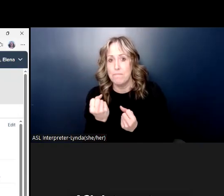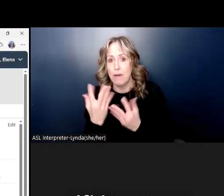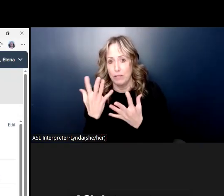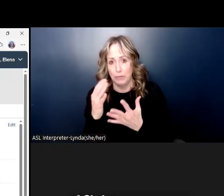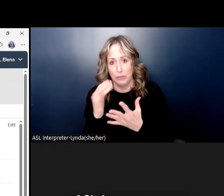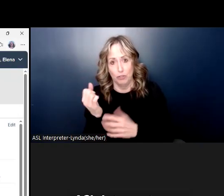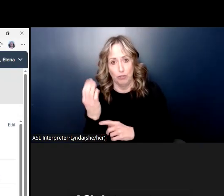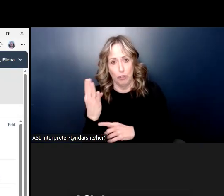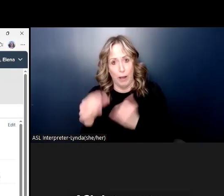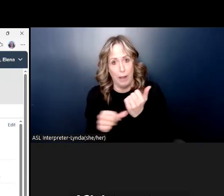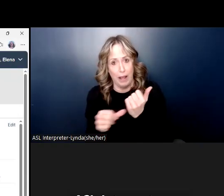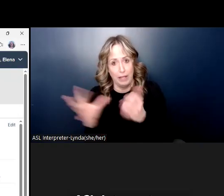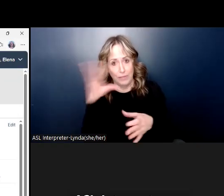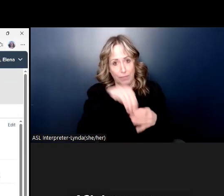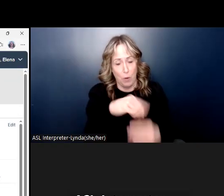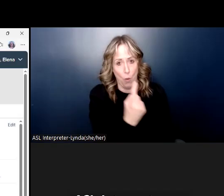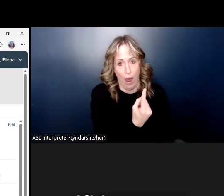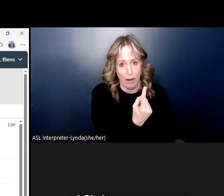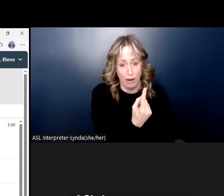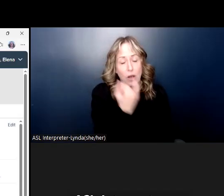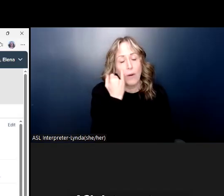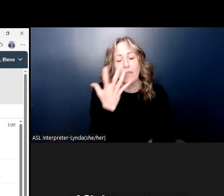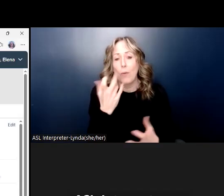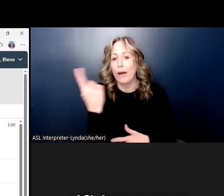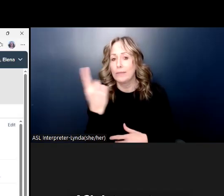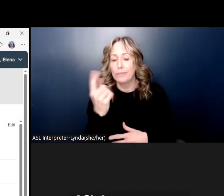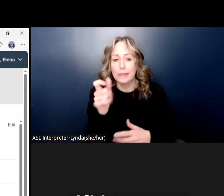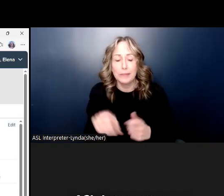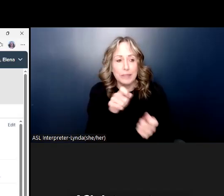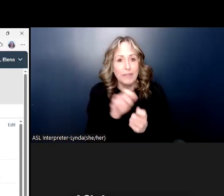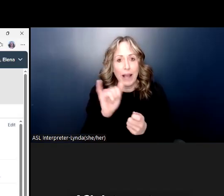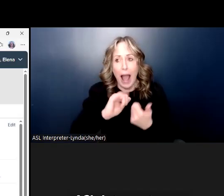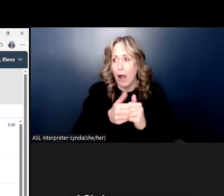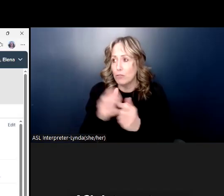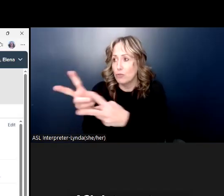So if you're looking for to do something specific like pull a payment, all you need to do is click on that link